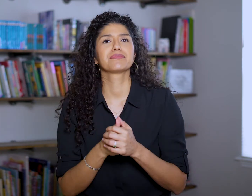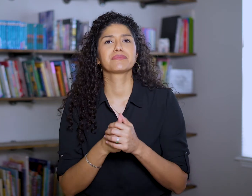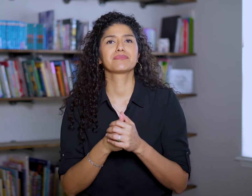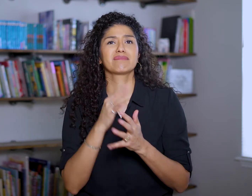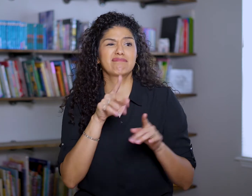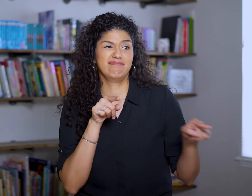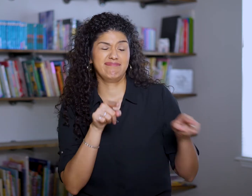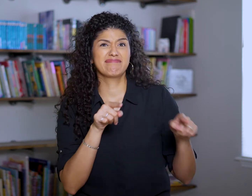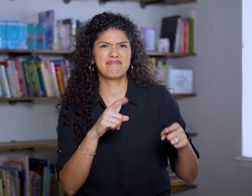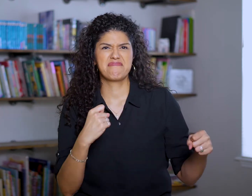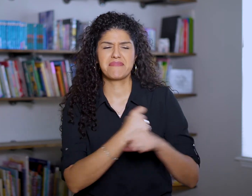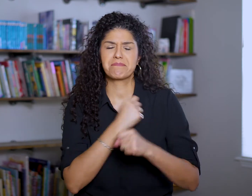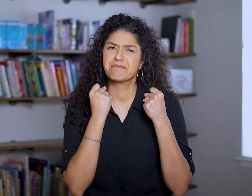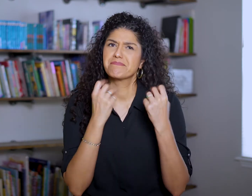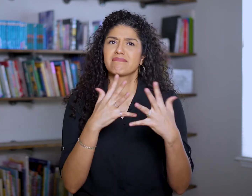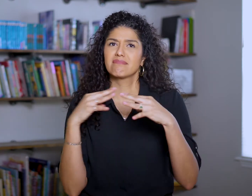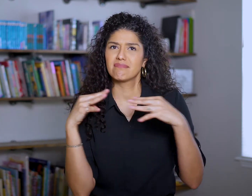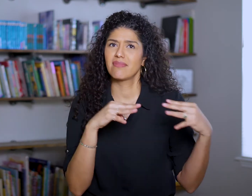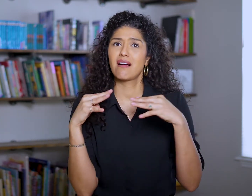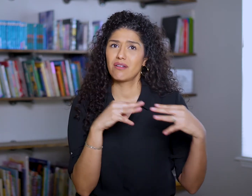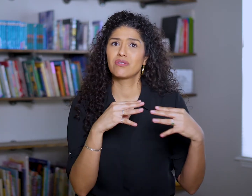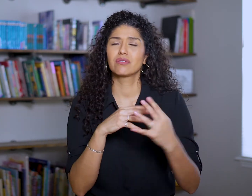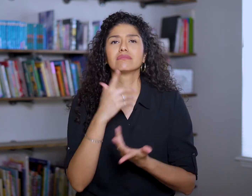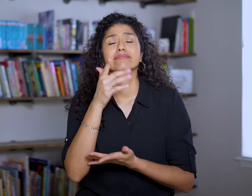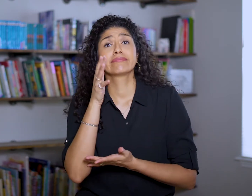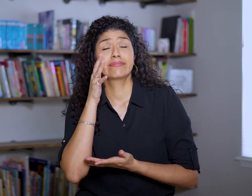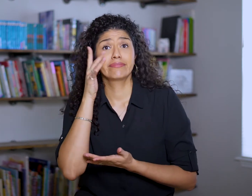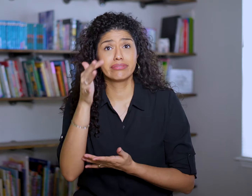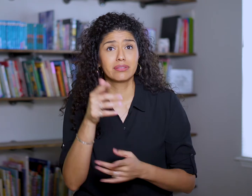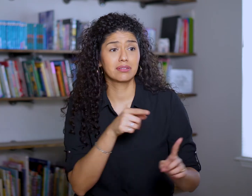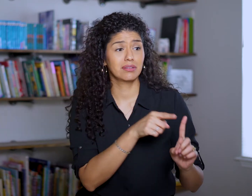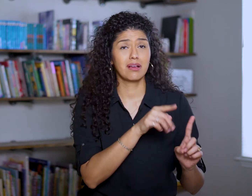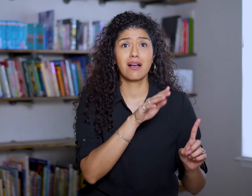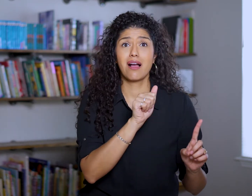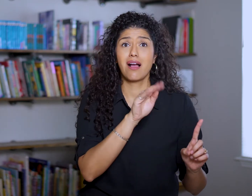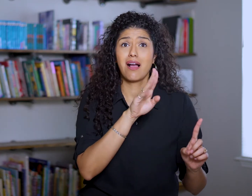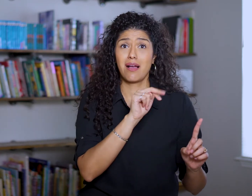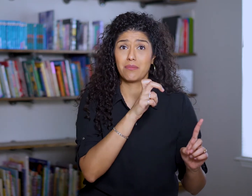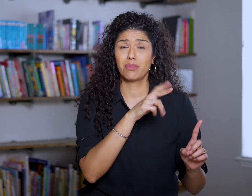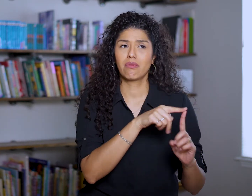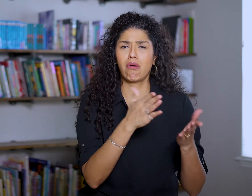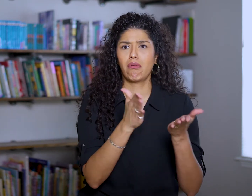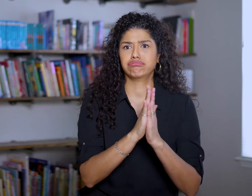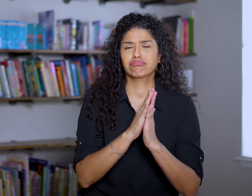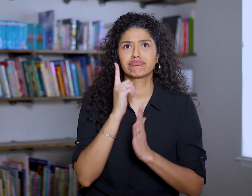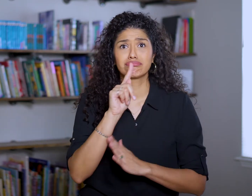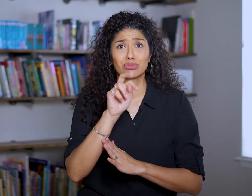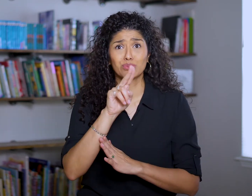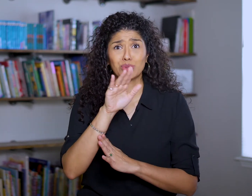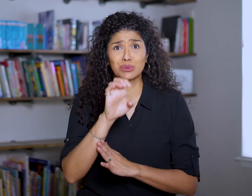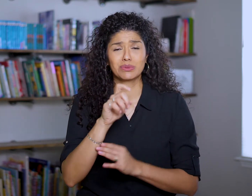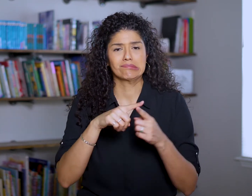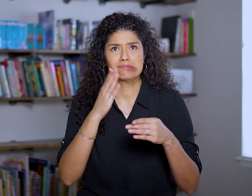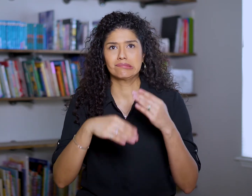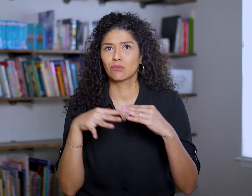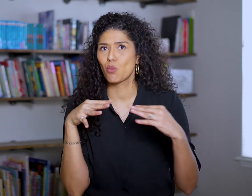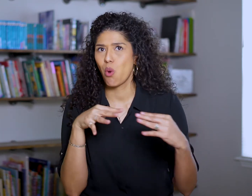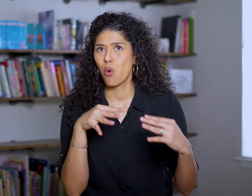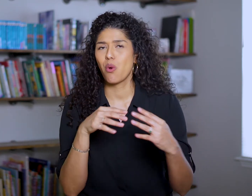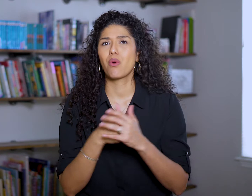They fight multiple battles, and eventually Abner calls a truce.